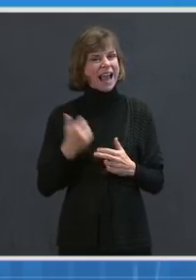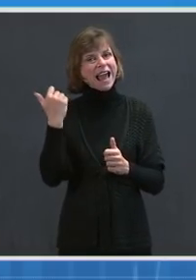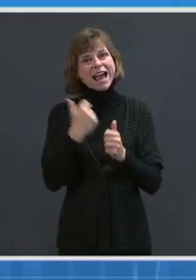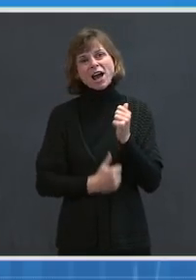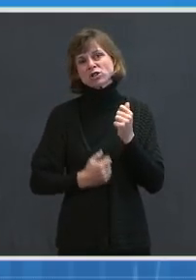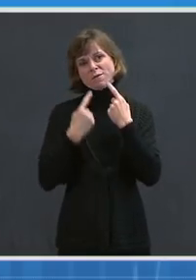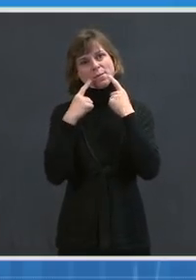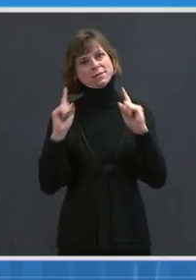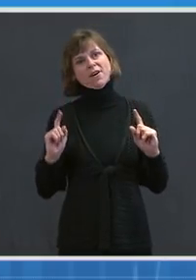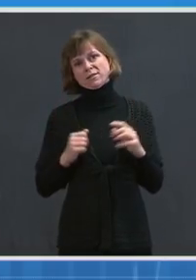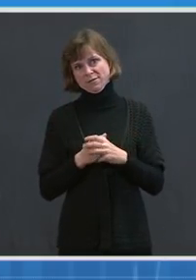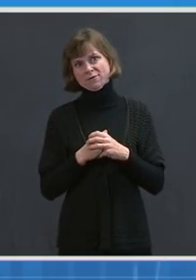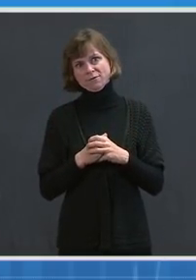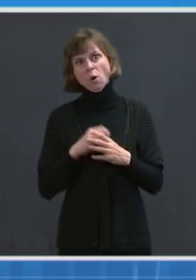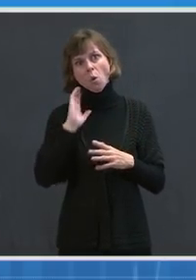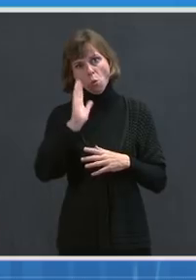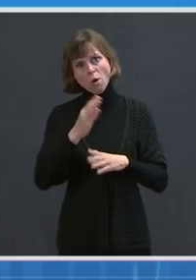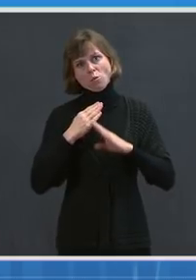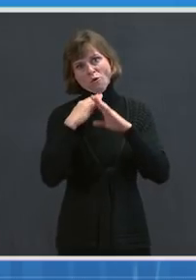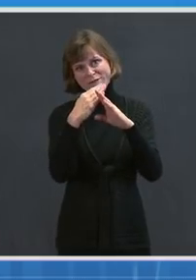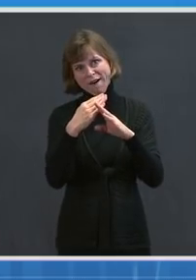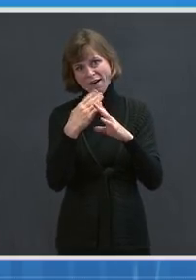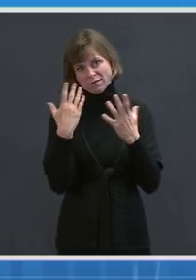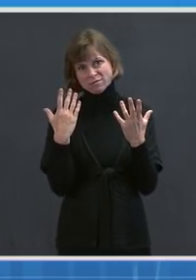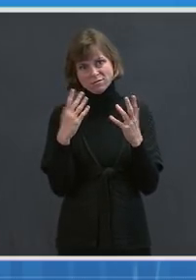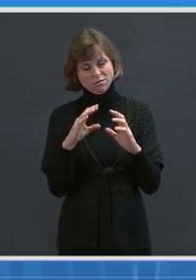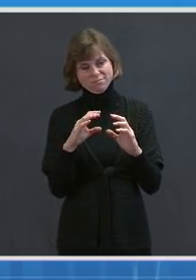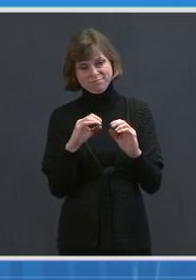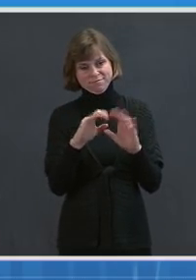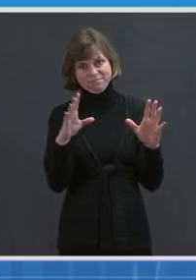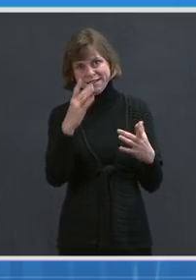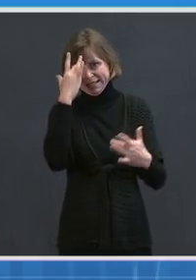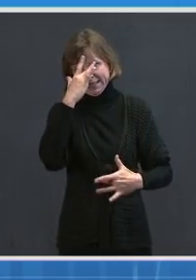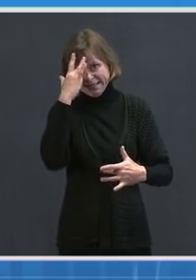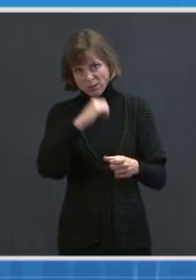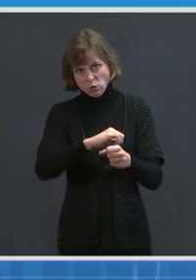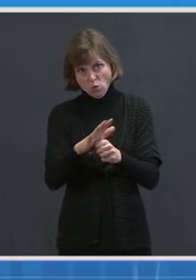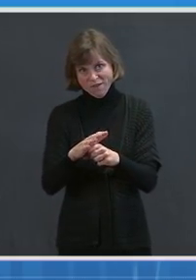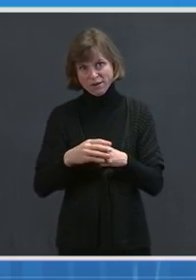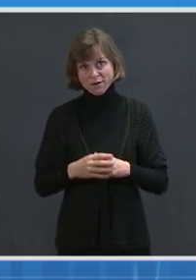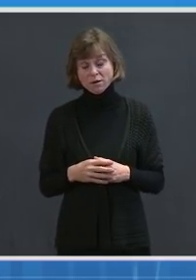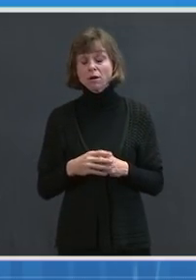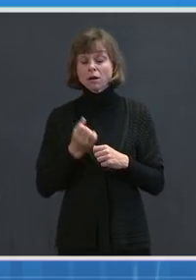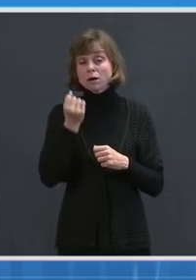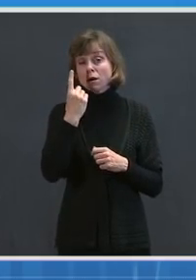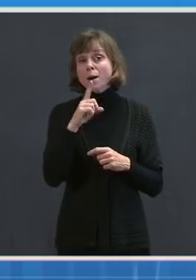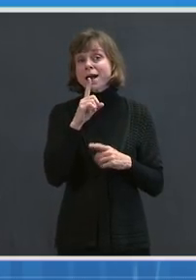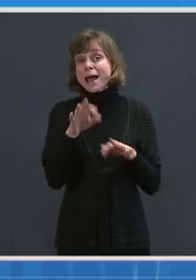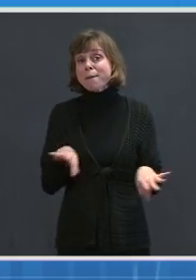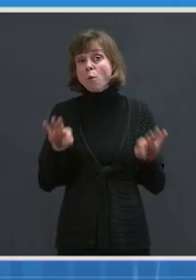in preventing clinically apparent disease. But importantly, all three of them